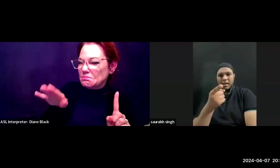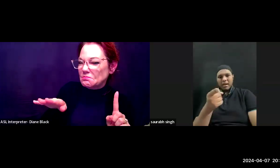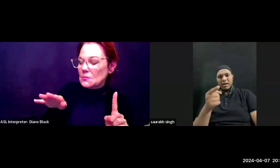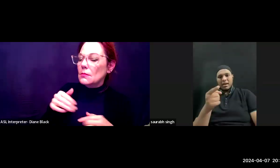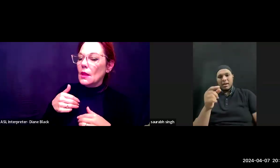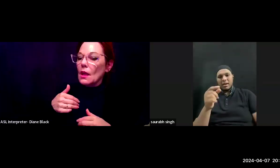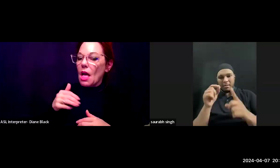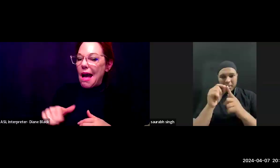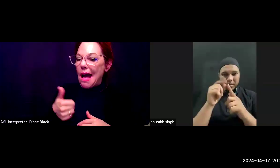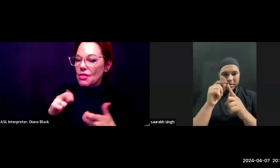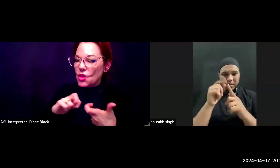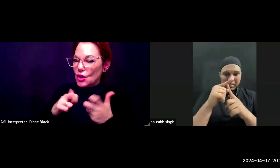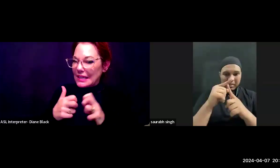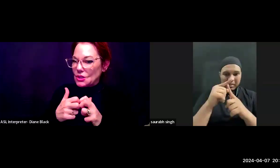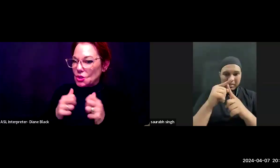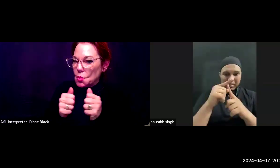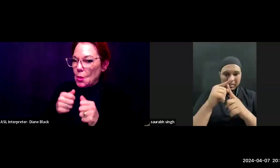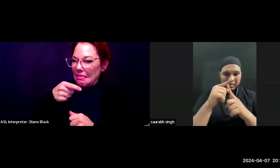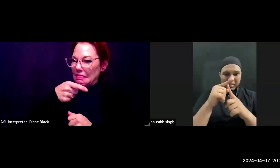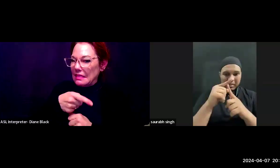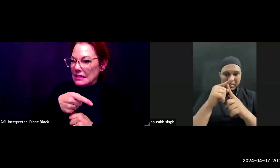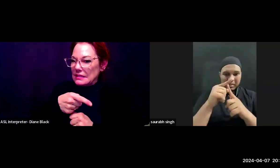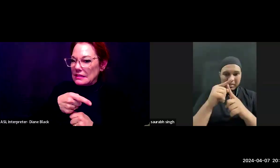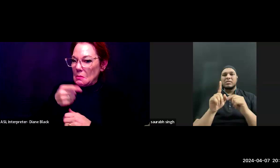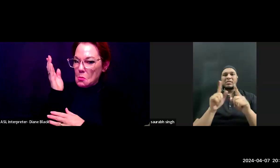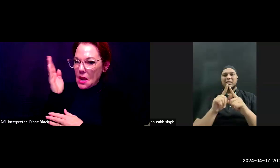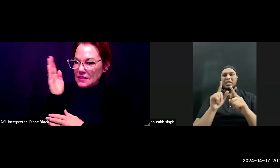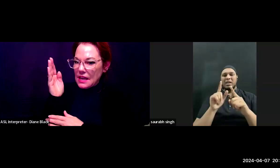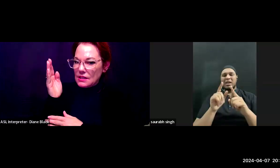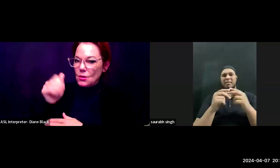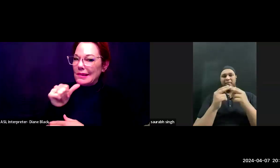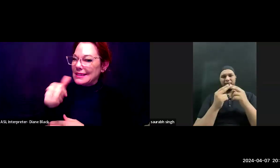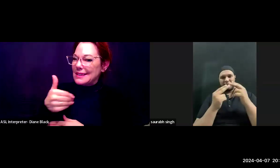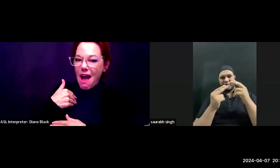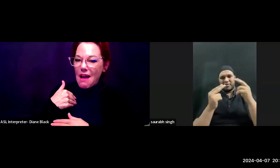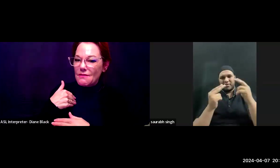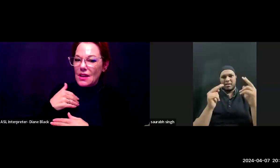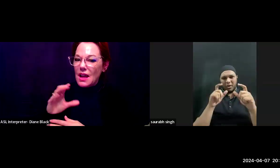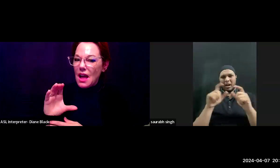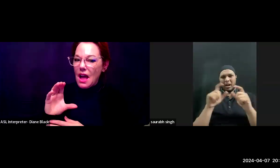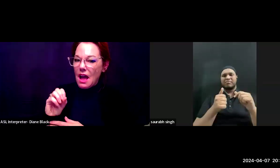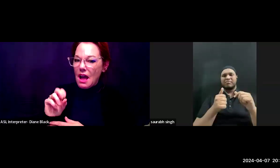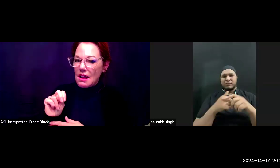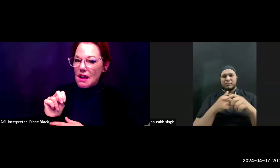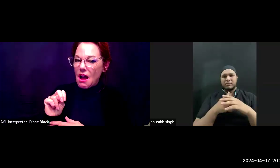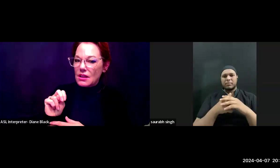is that there's very little contrast. I mean even slides for the slides I'm talking about